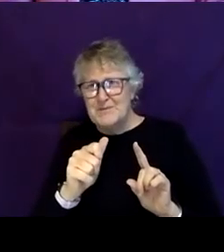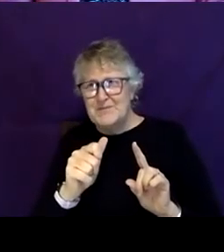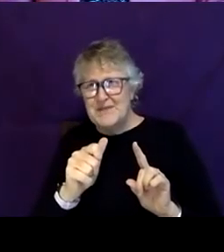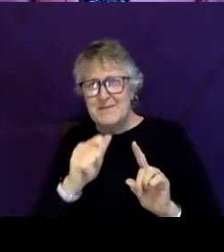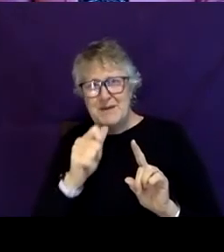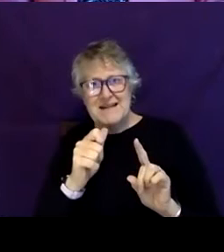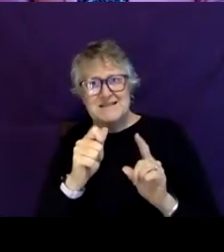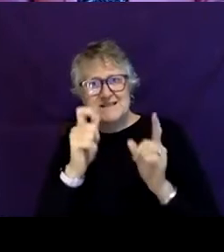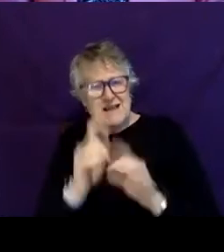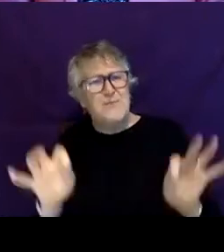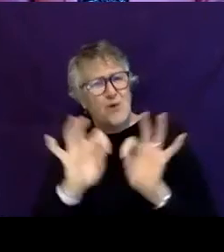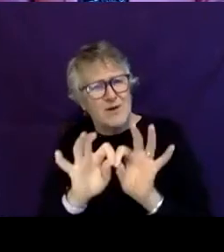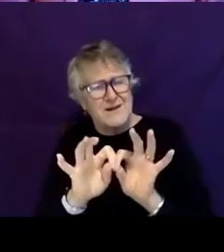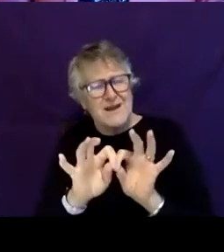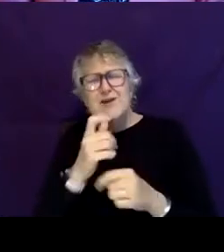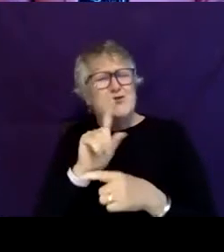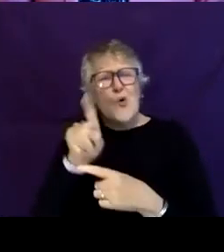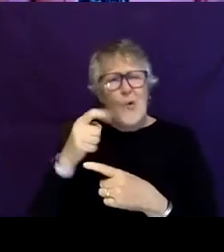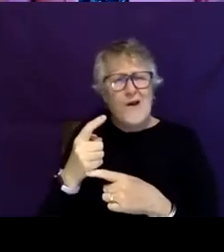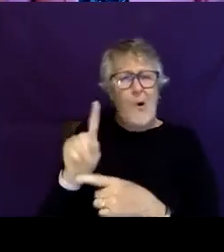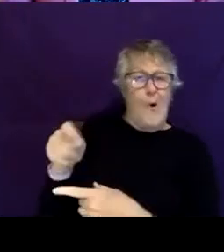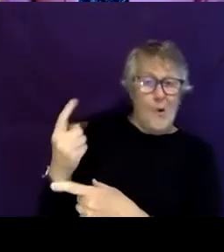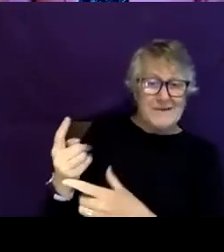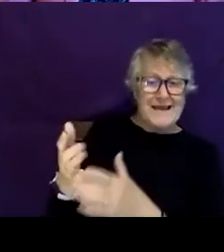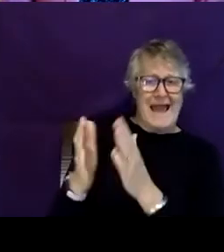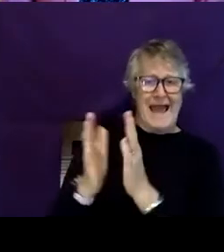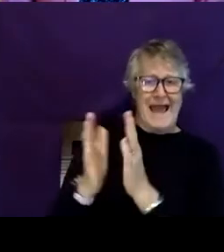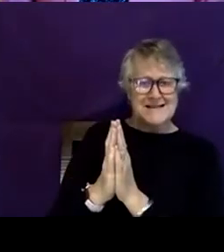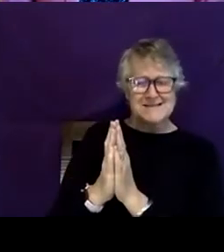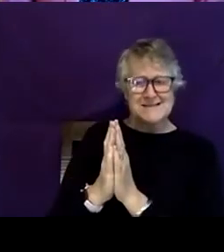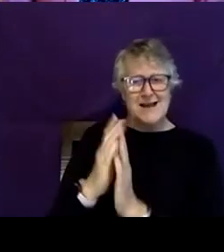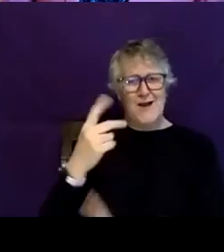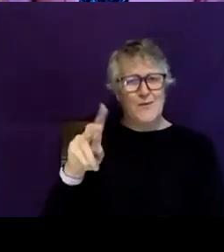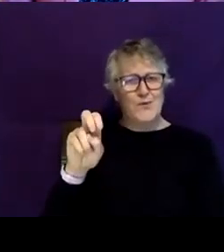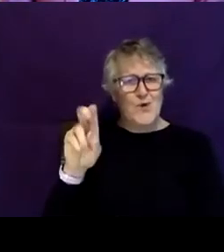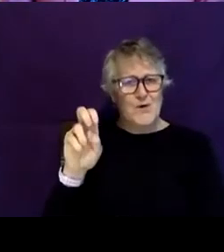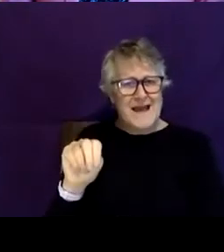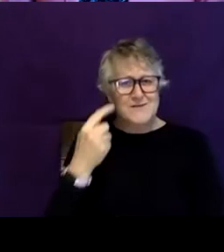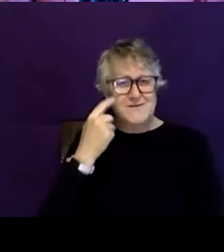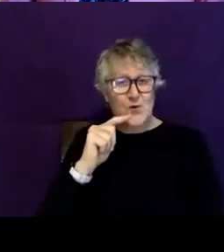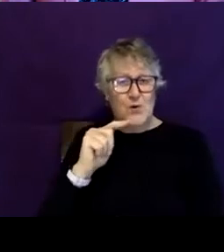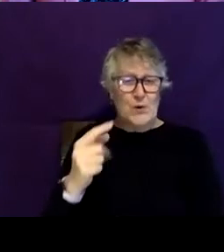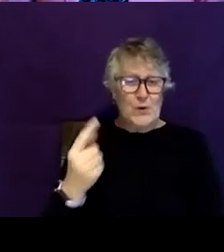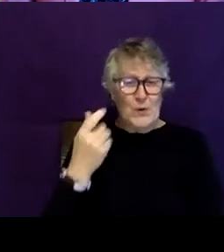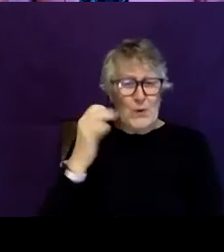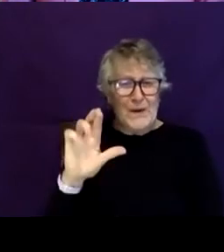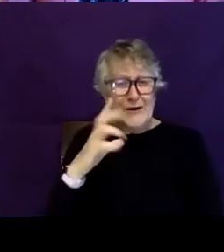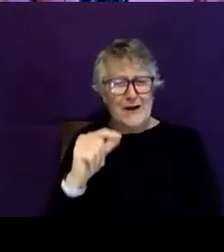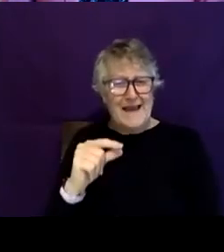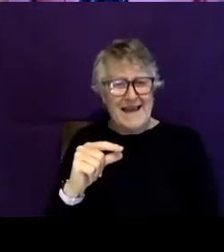It's just a piece around like good practice to invite that conversation to bring those folks into that space.